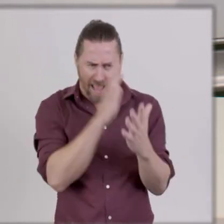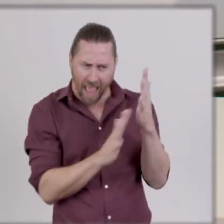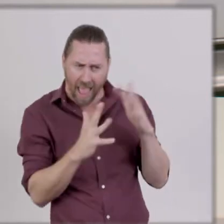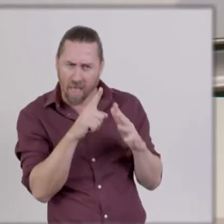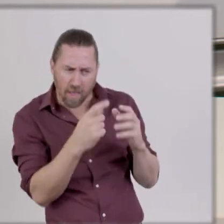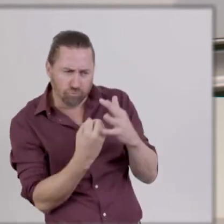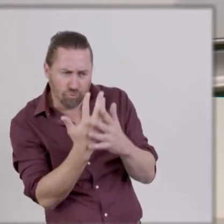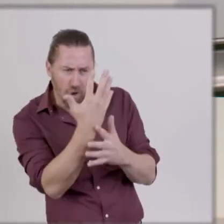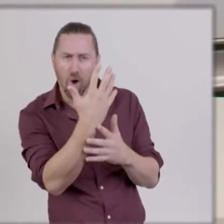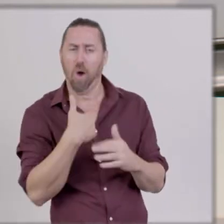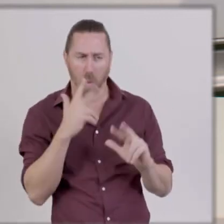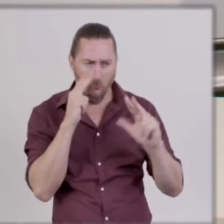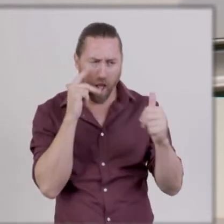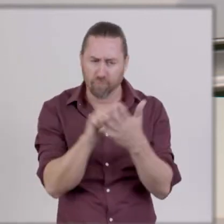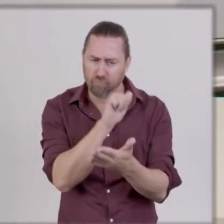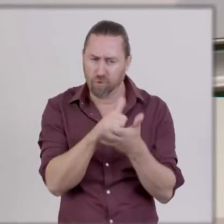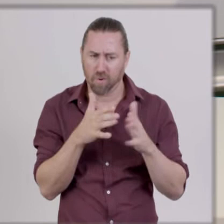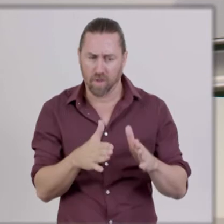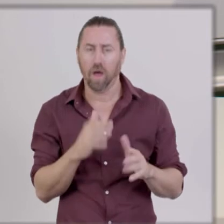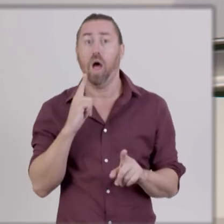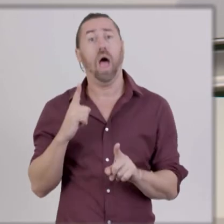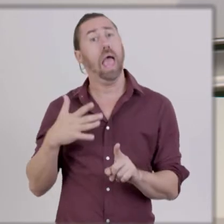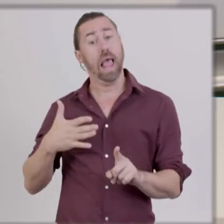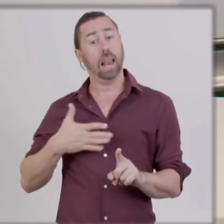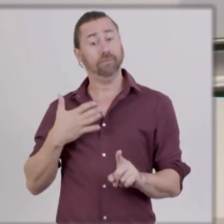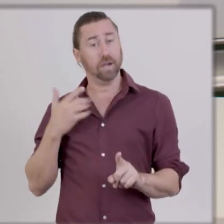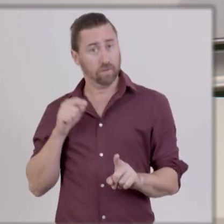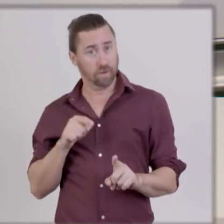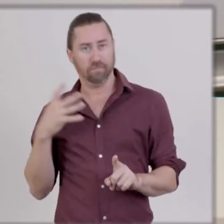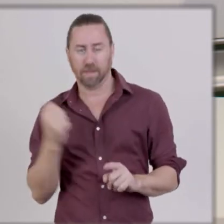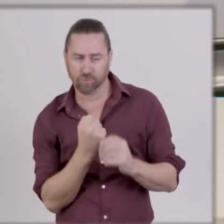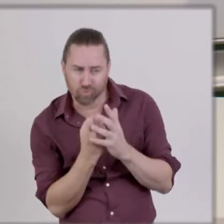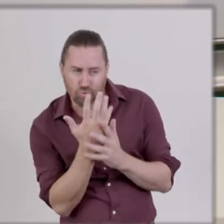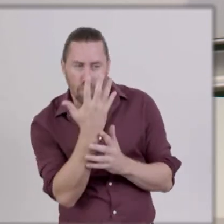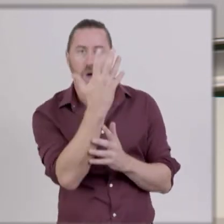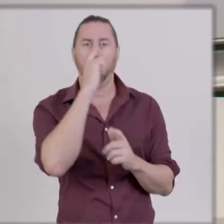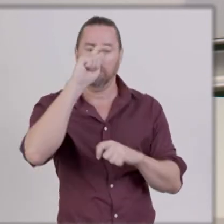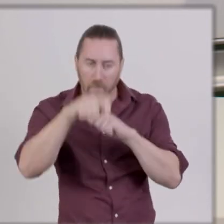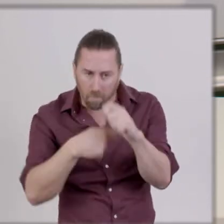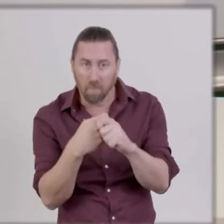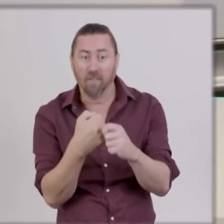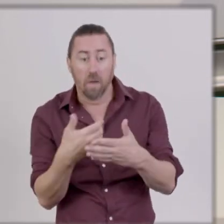Remember, for things to be classified as living, they must be able to grow and reproduce, or make offspring.